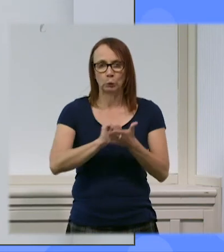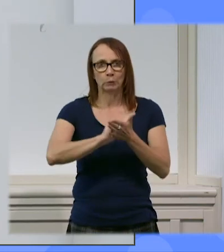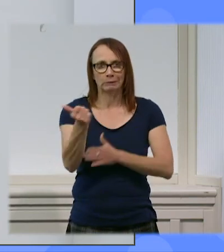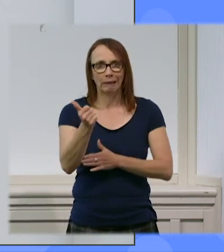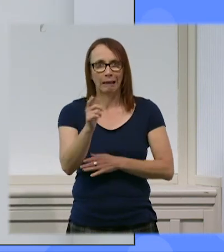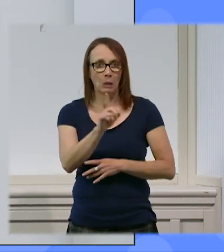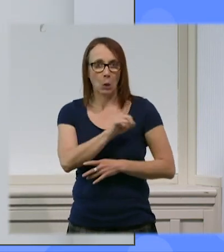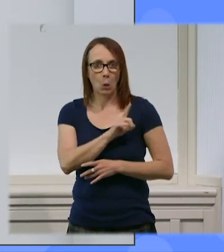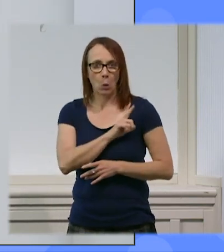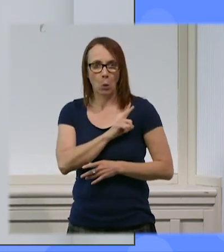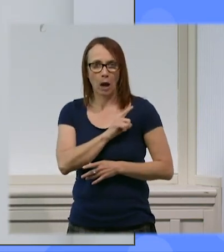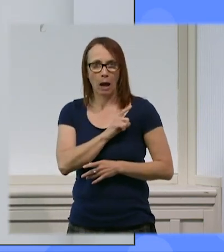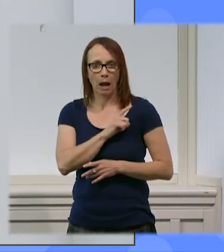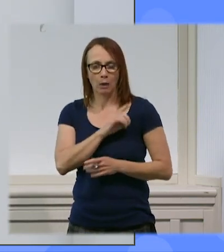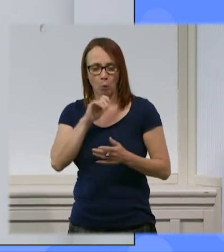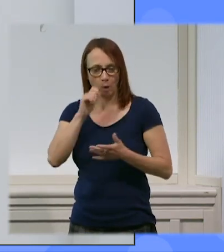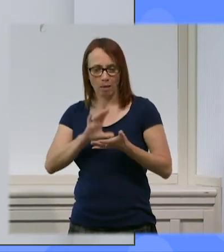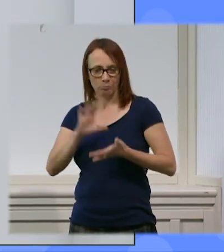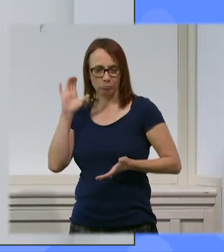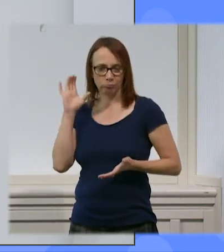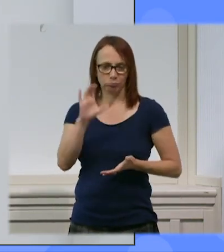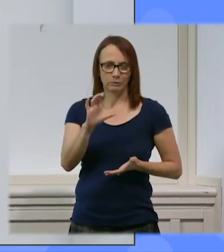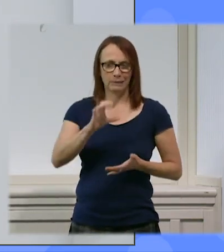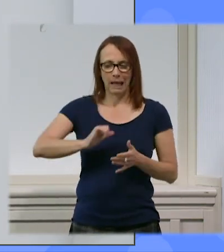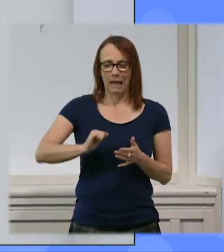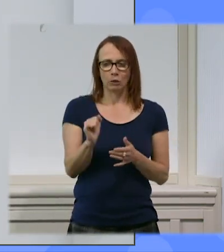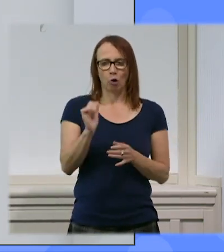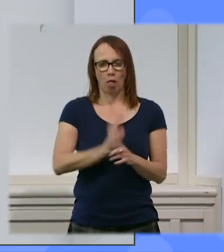investments right the way across the country in every city town and village